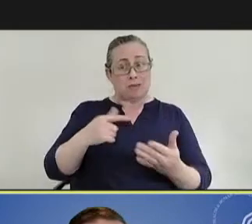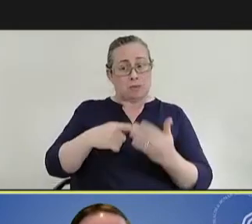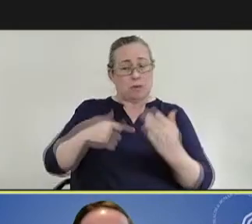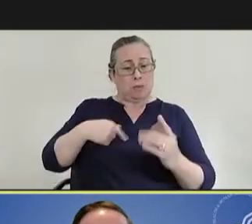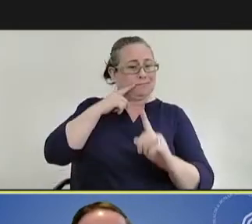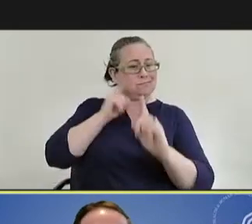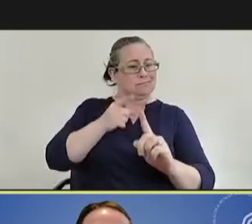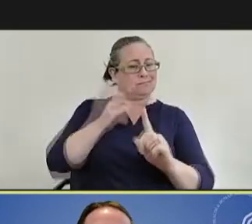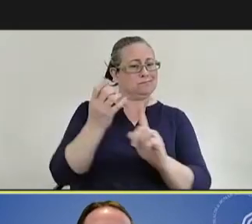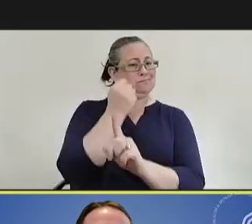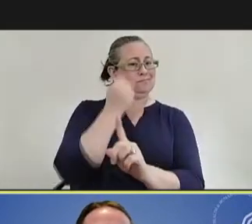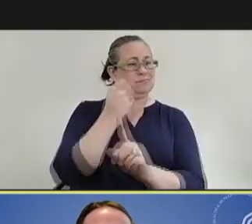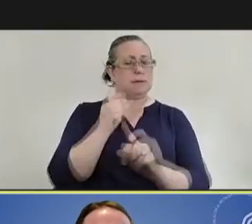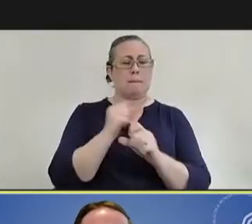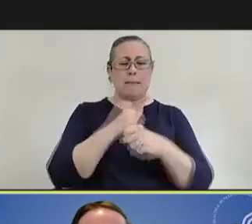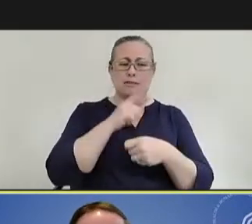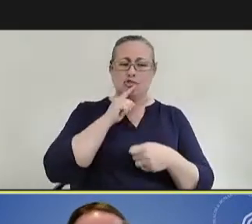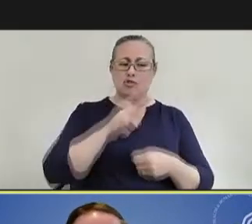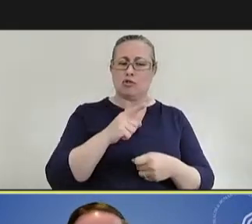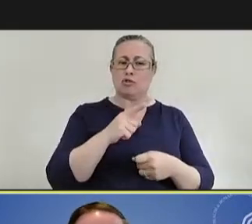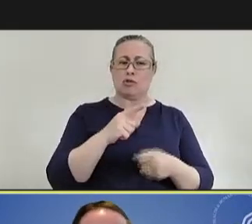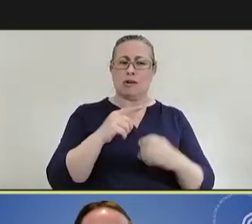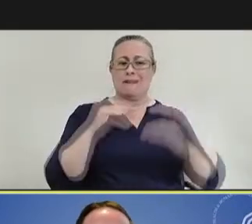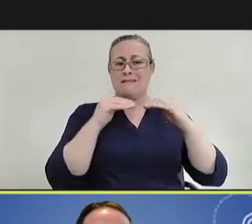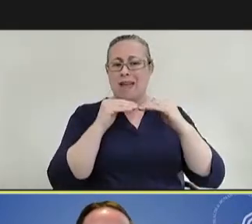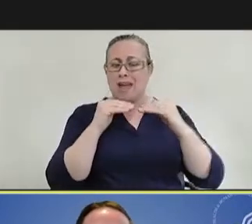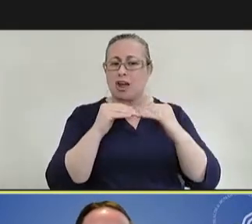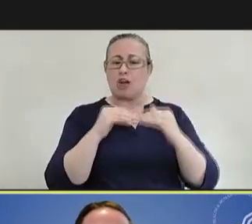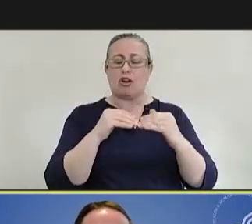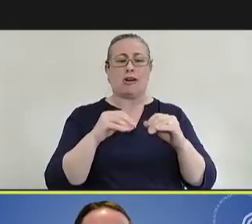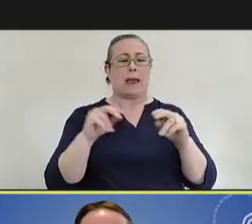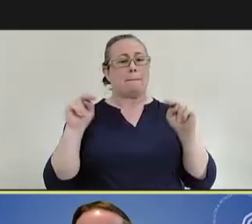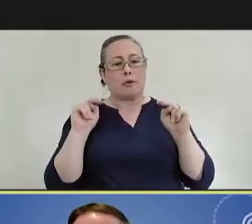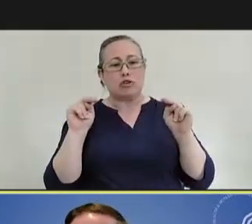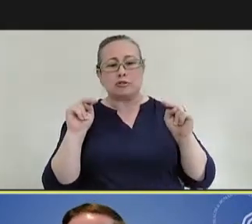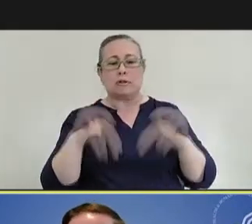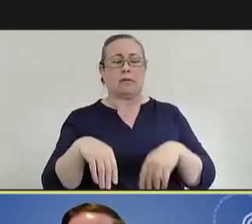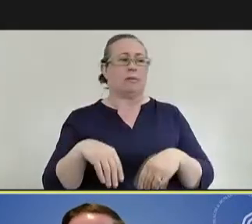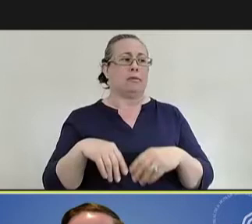we're ensuring that they are fair and impartial, that they are transparent and explainable. You